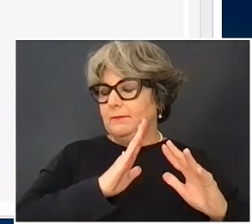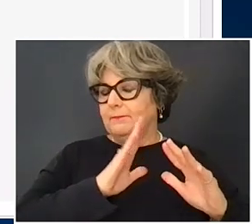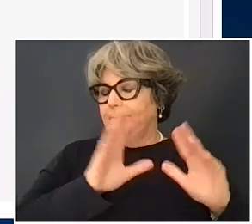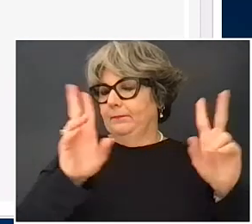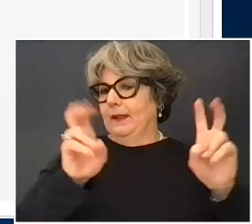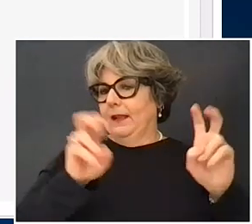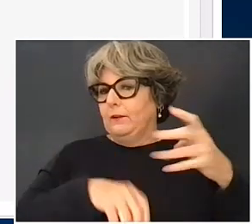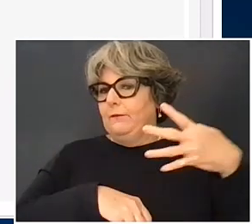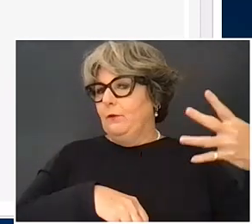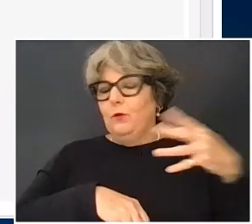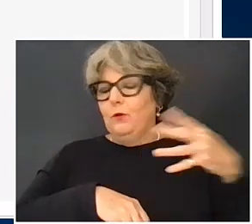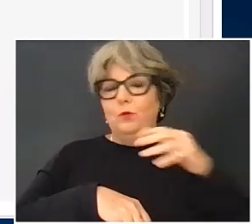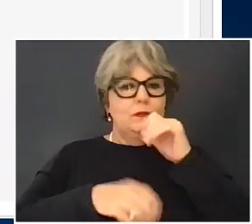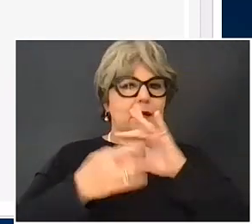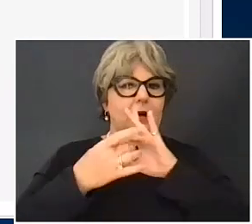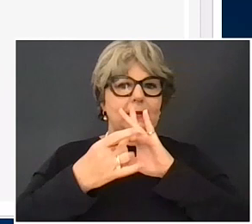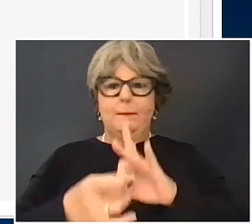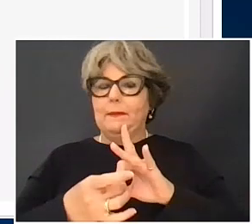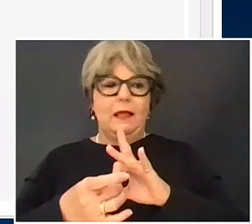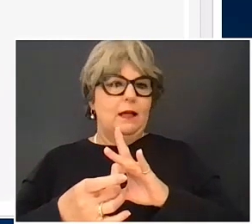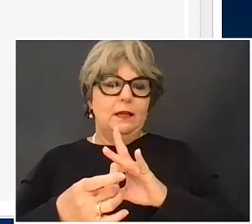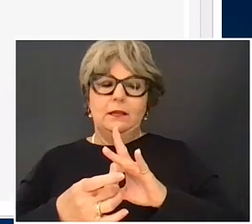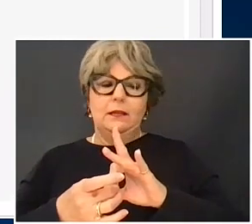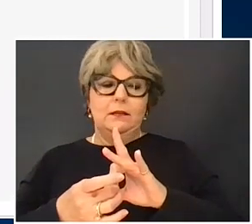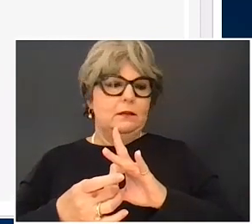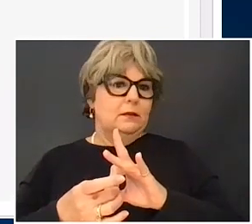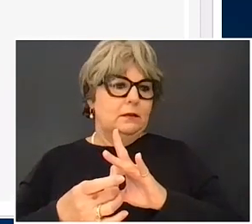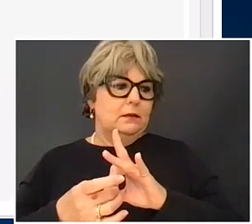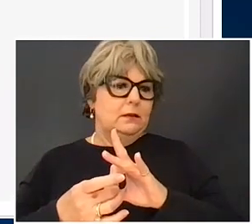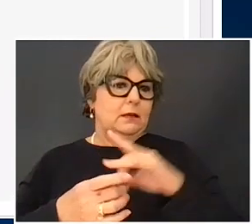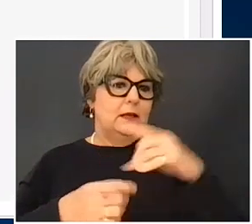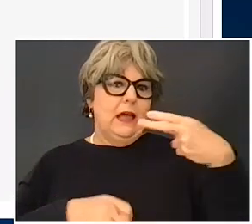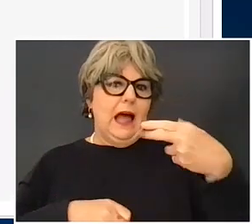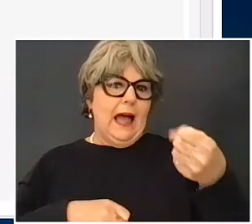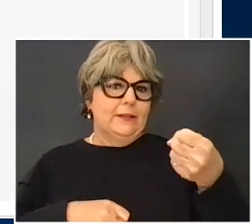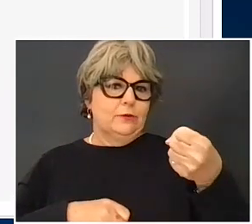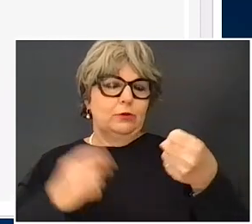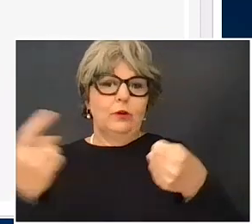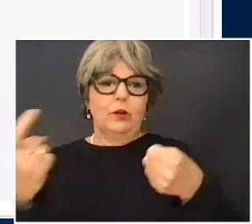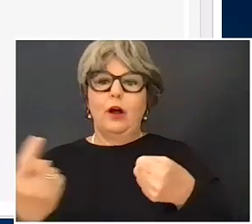apply to a high school where only students who are enrolled in dual enrollment